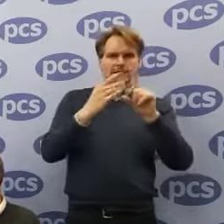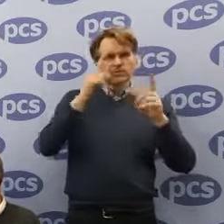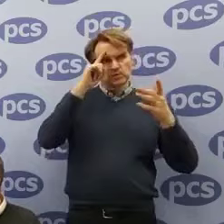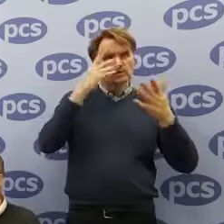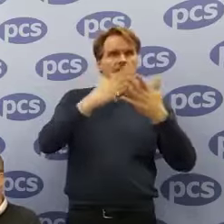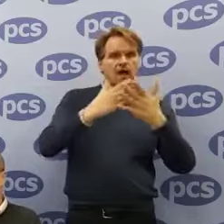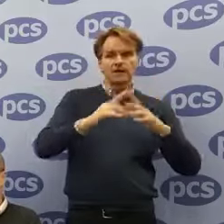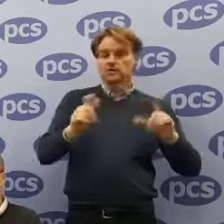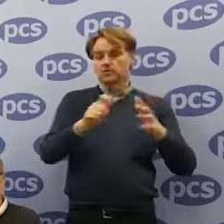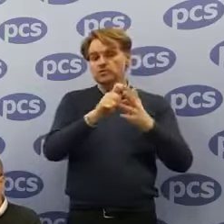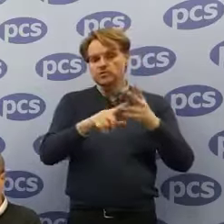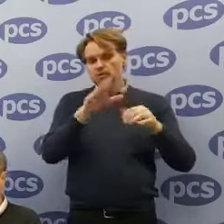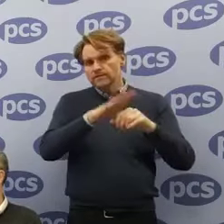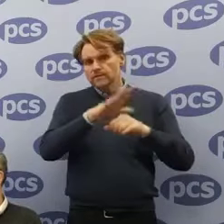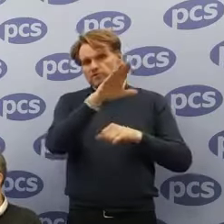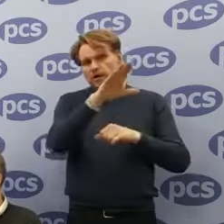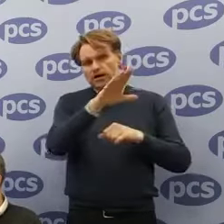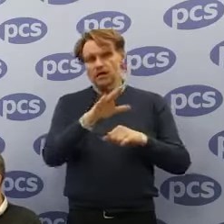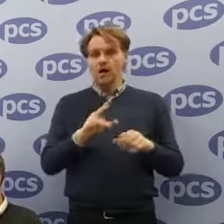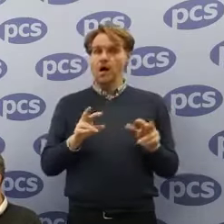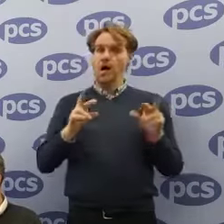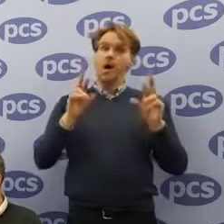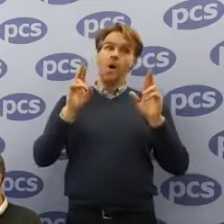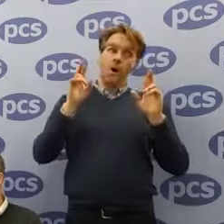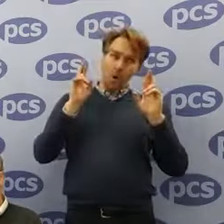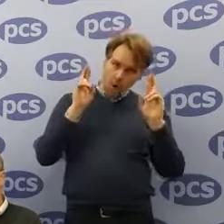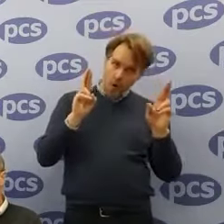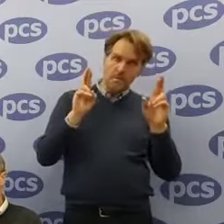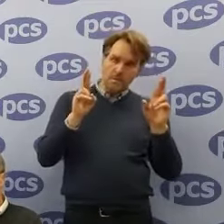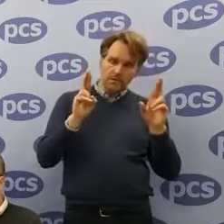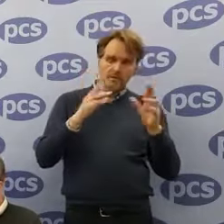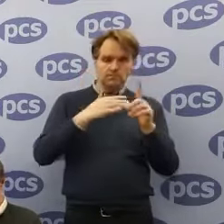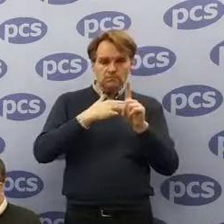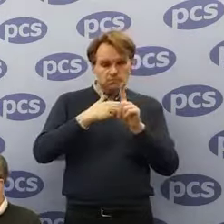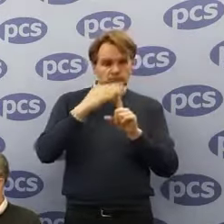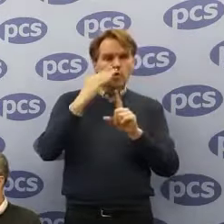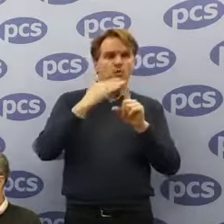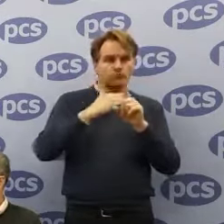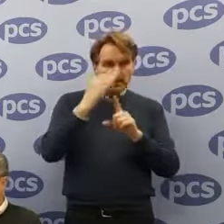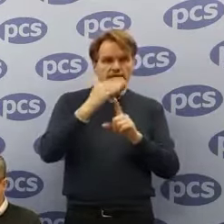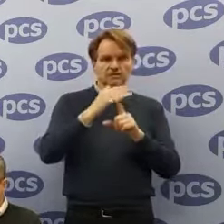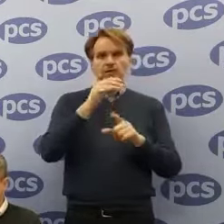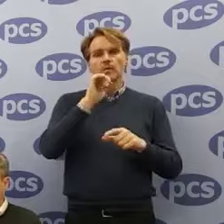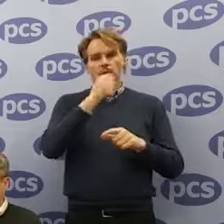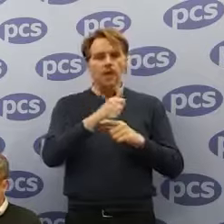forward on hopefully if we haven't made any progress moving to a ballot, or if we